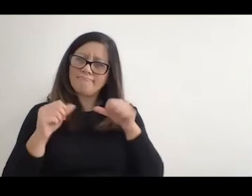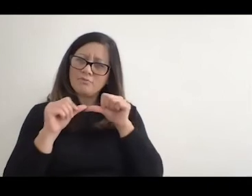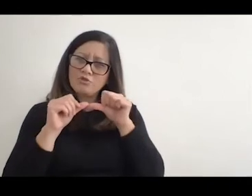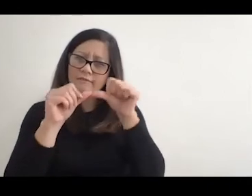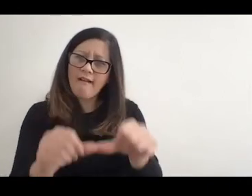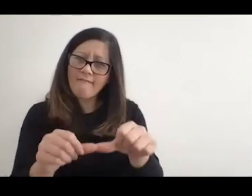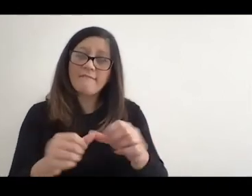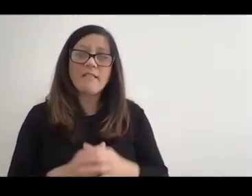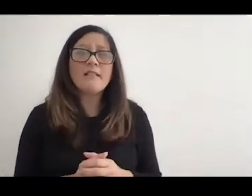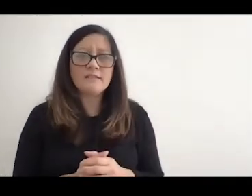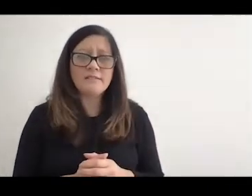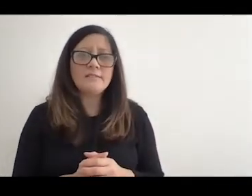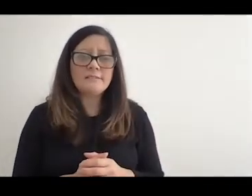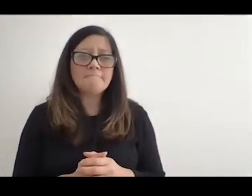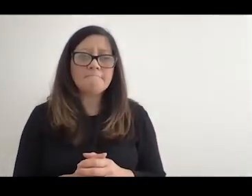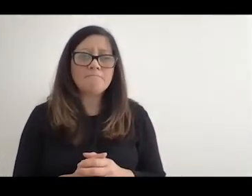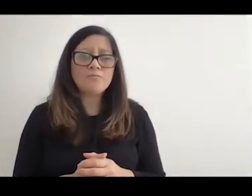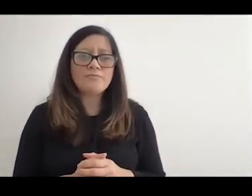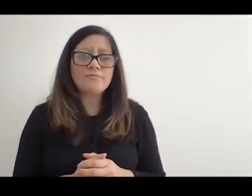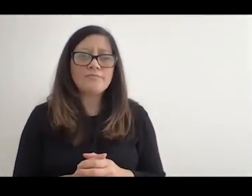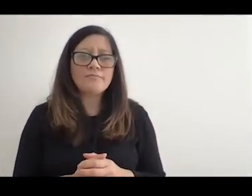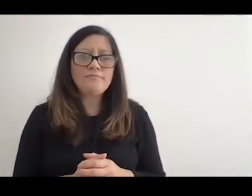Independent survival.